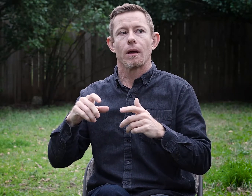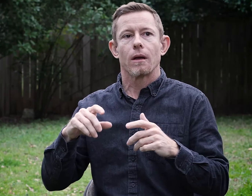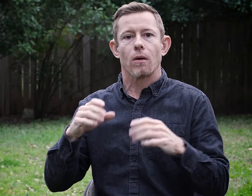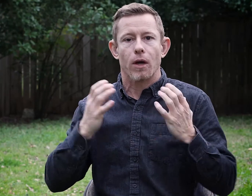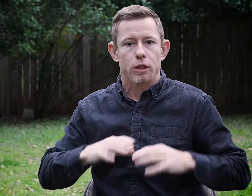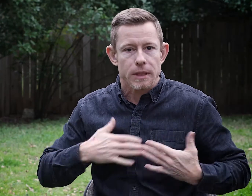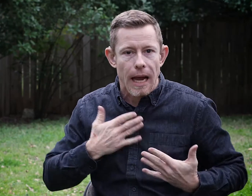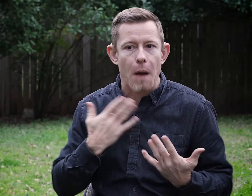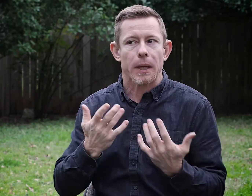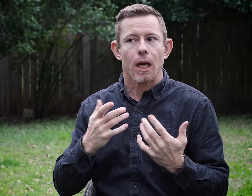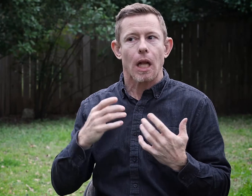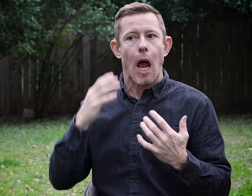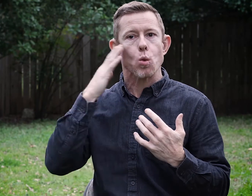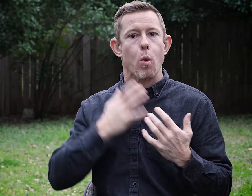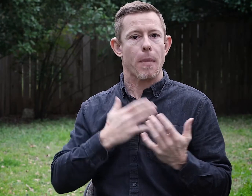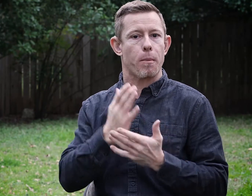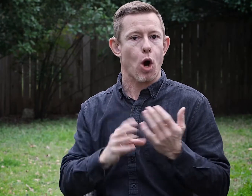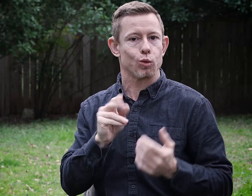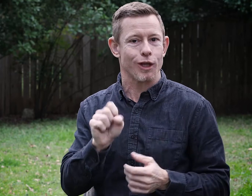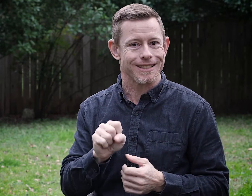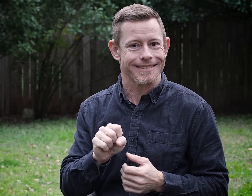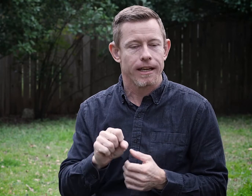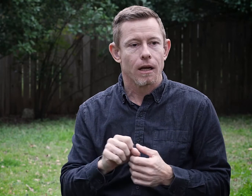Teamwork keeps the customers happy and I always knew what my role was.